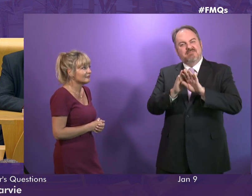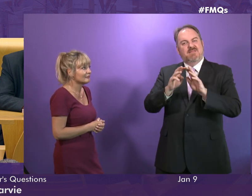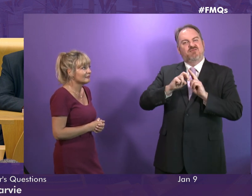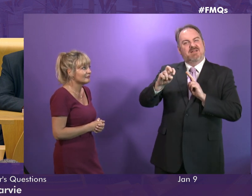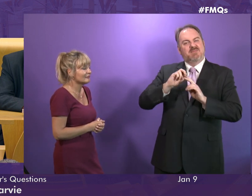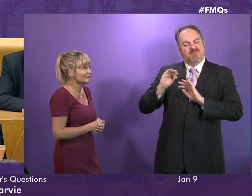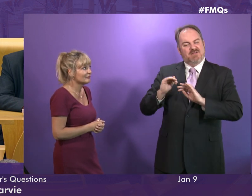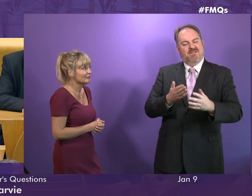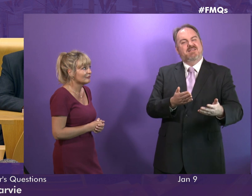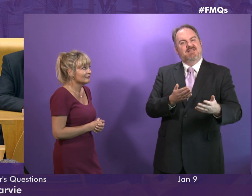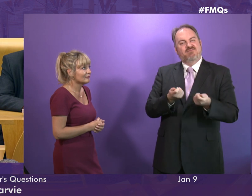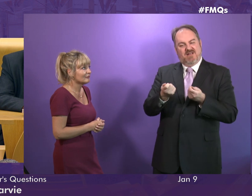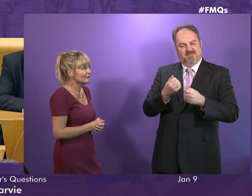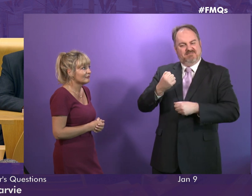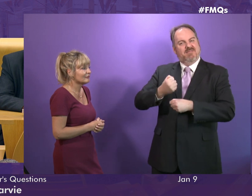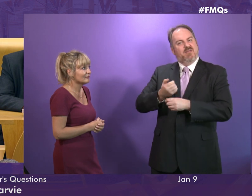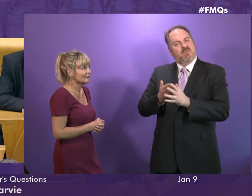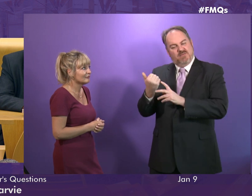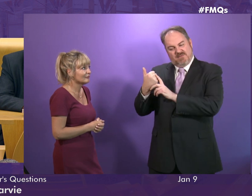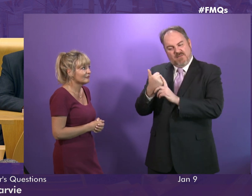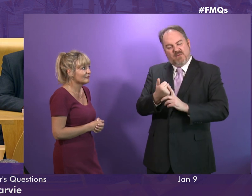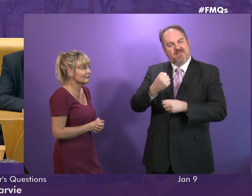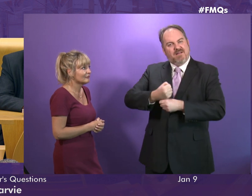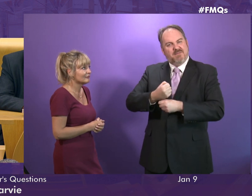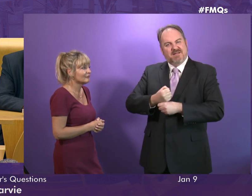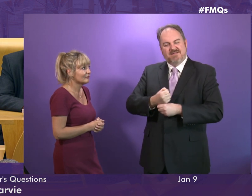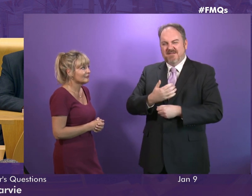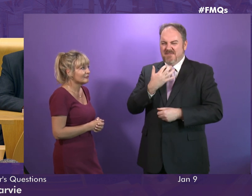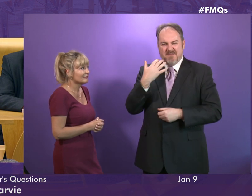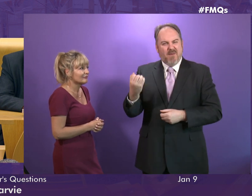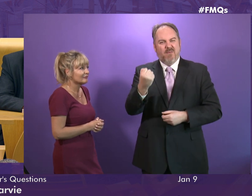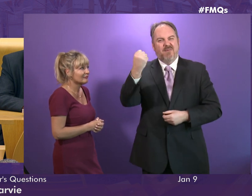Will the First Minister be bold and ensure that that happens across Scotland, in urban